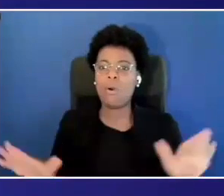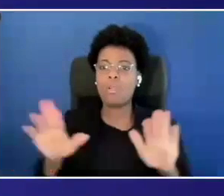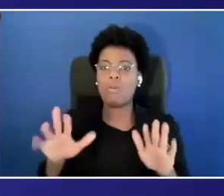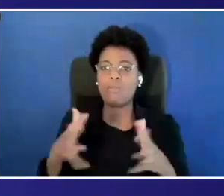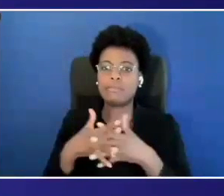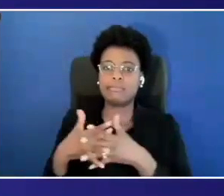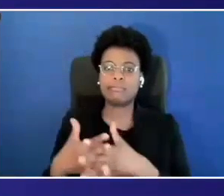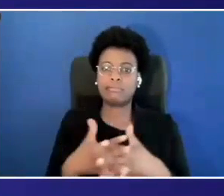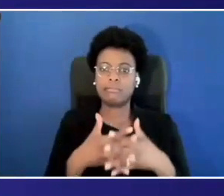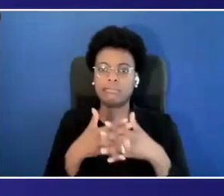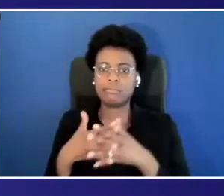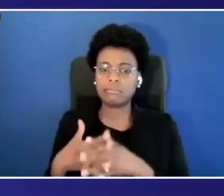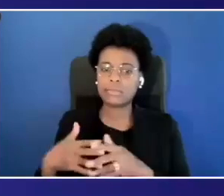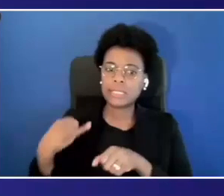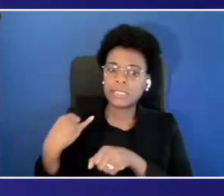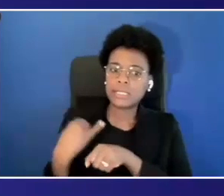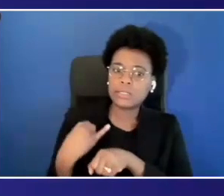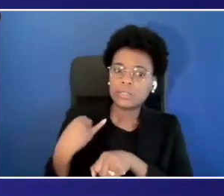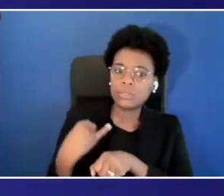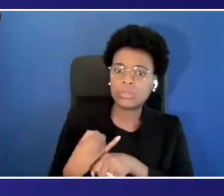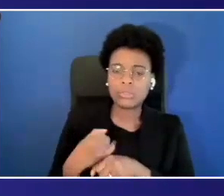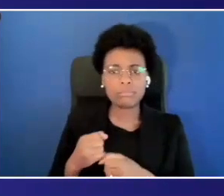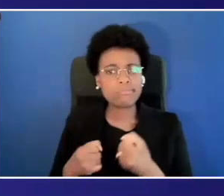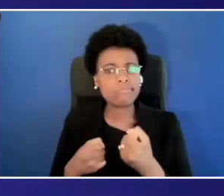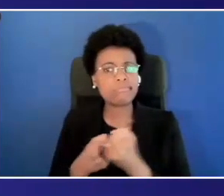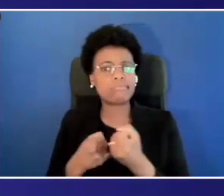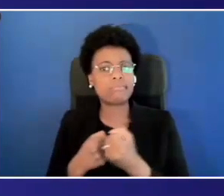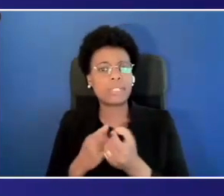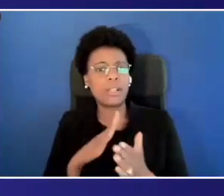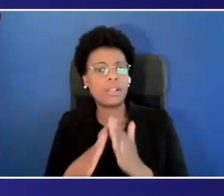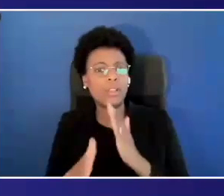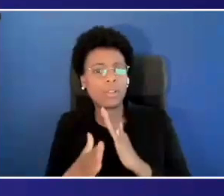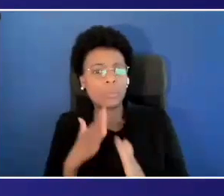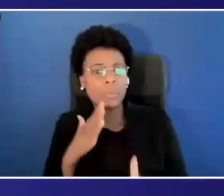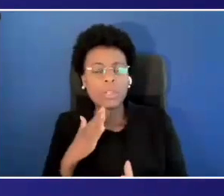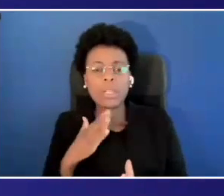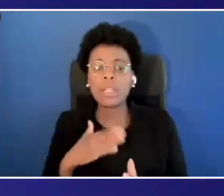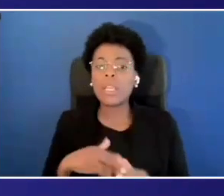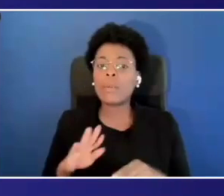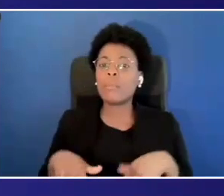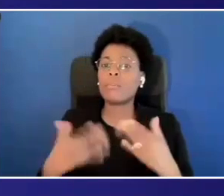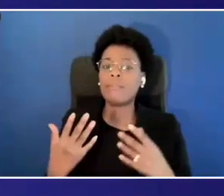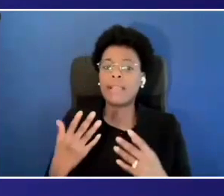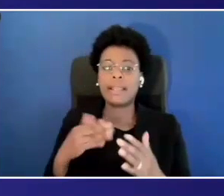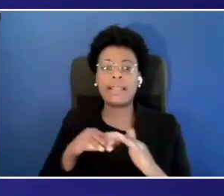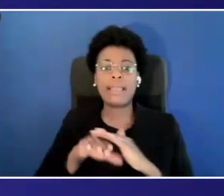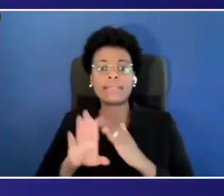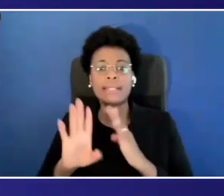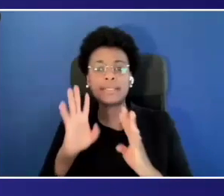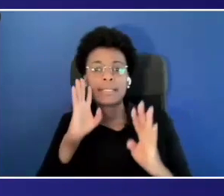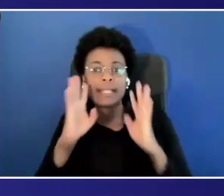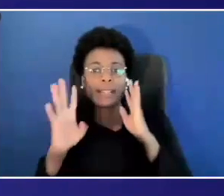Institutions that have long been community anchors of access, innovation, and excellence in American high education.